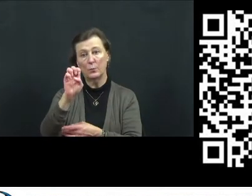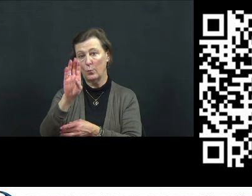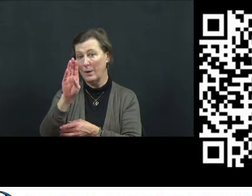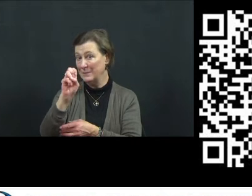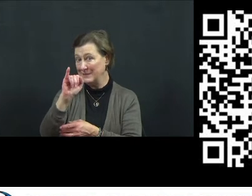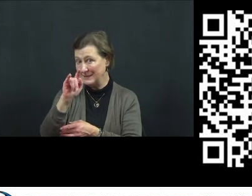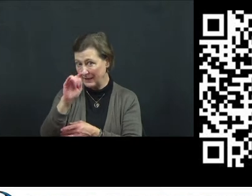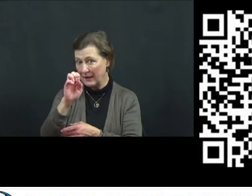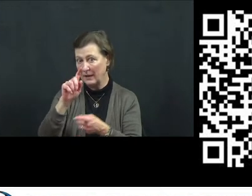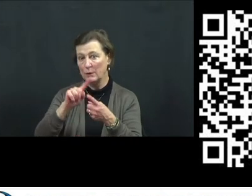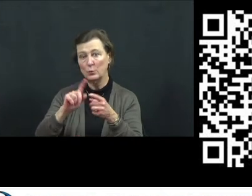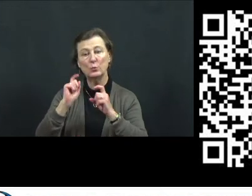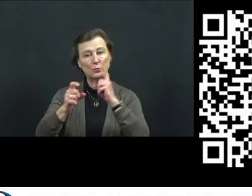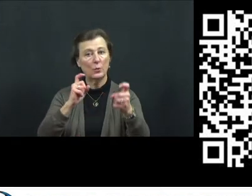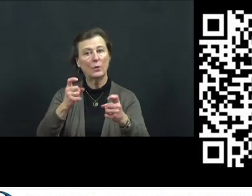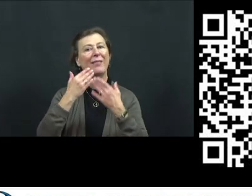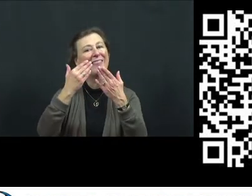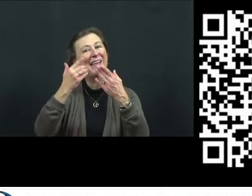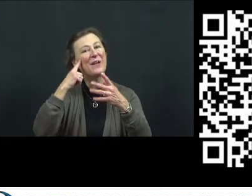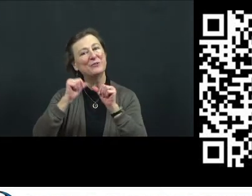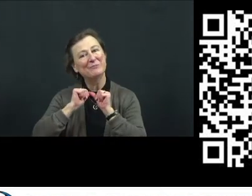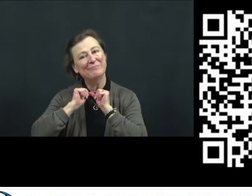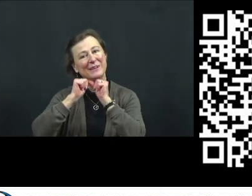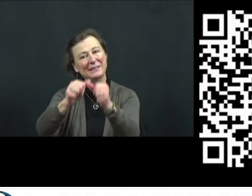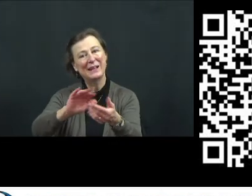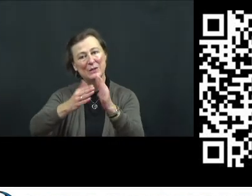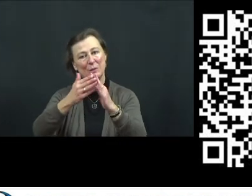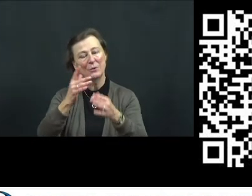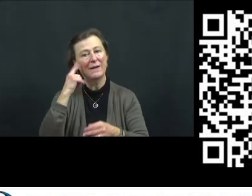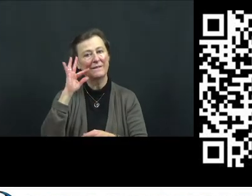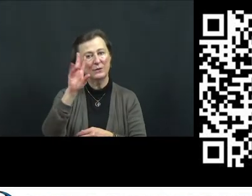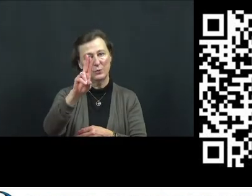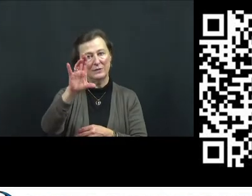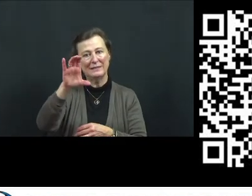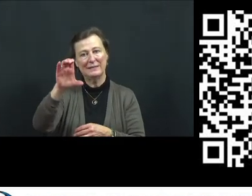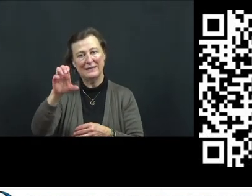Thank you for maintaining the community of UUCS and for helping the wider community of Salem.